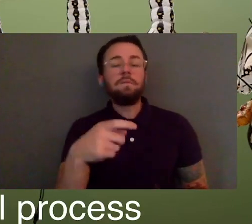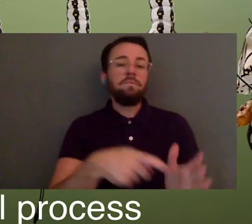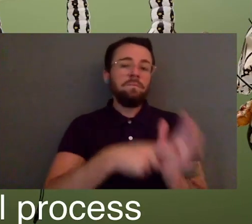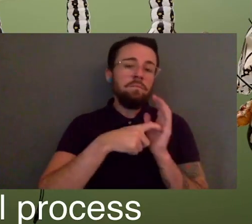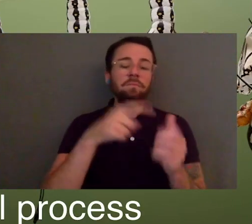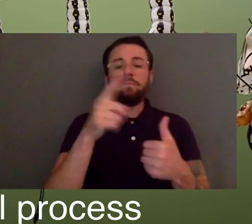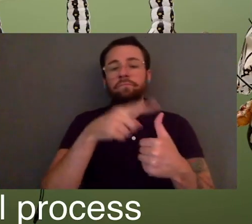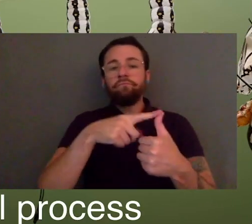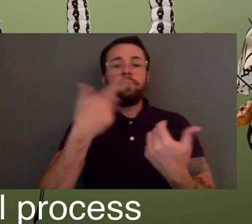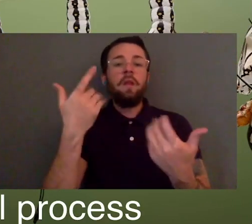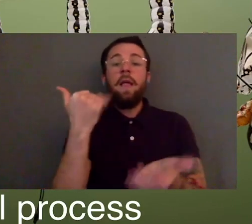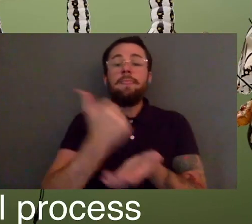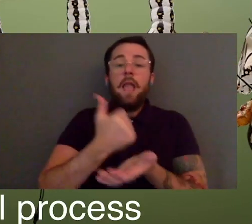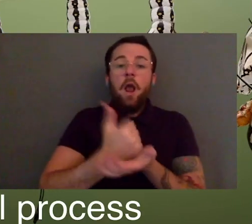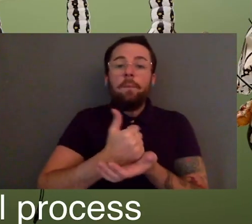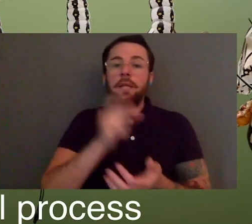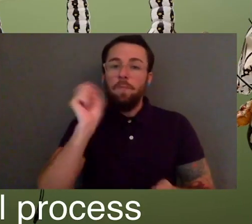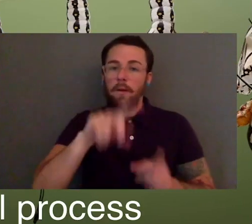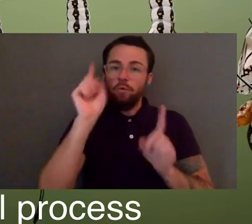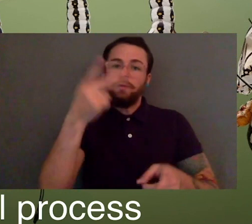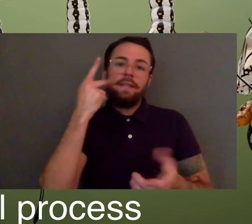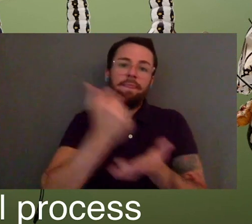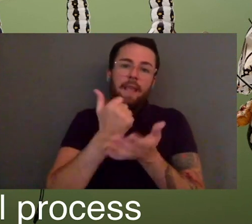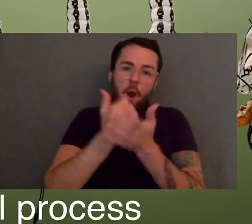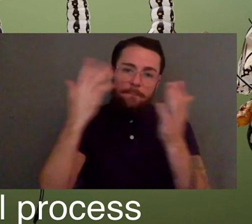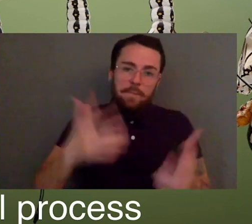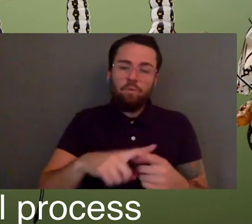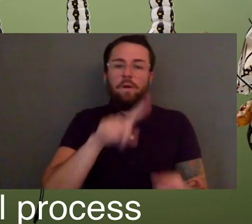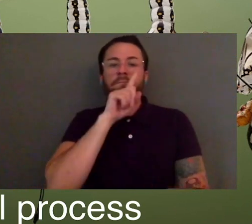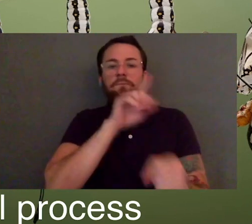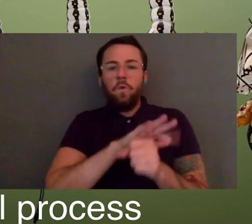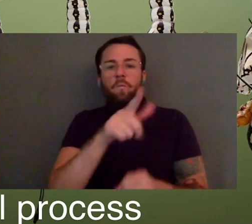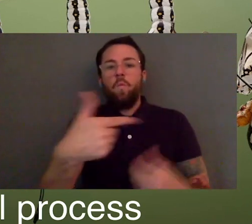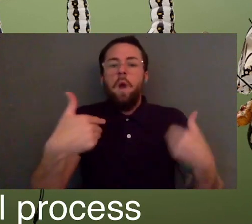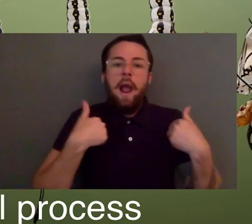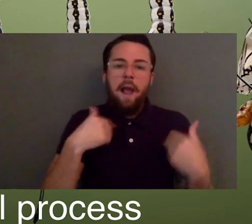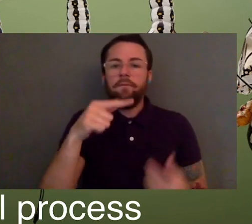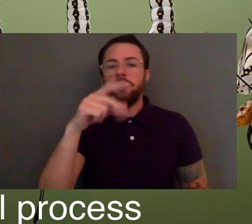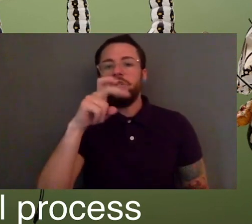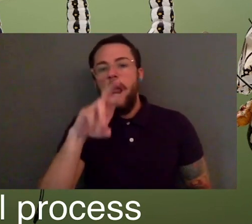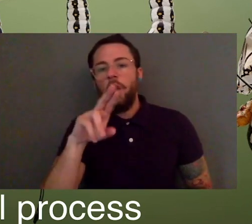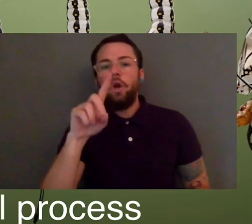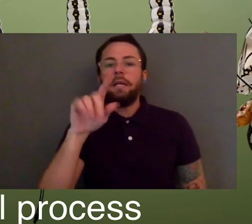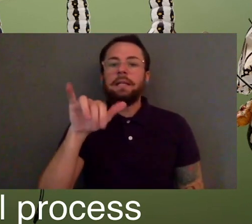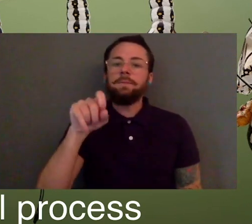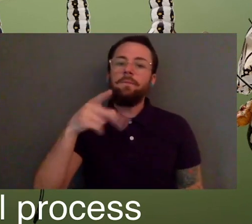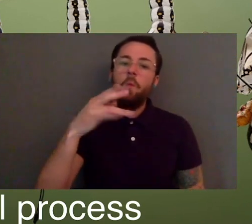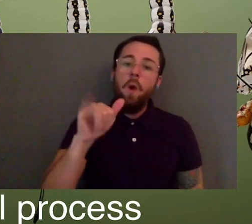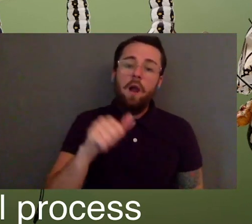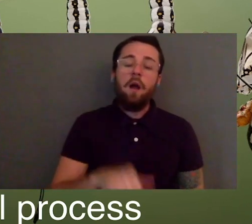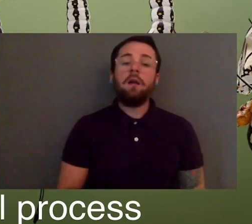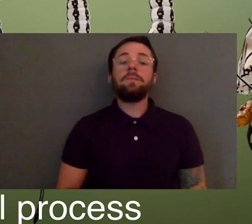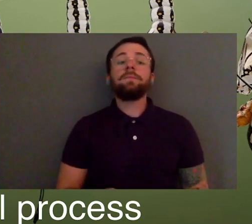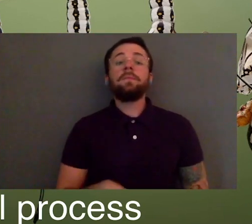And state to state things are very different. Some states are very strict and require that a person goes to see a therapist to ensure